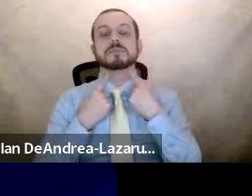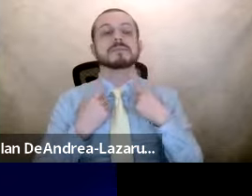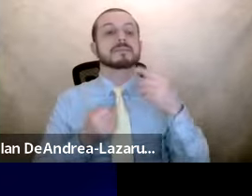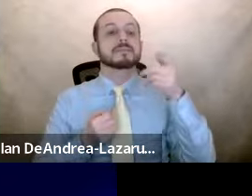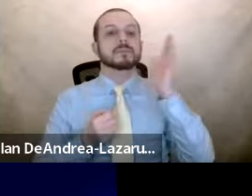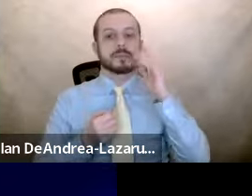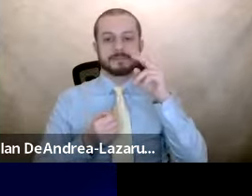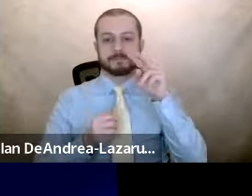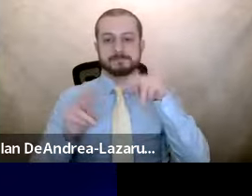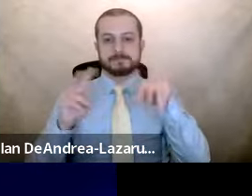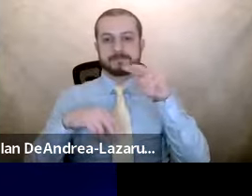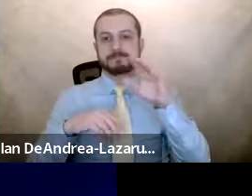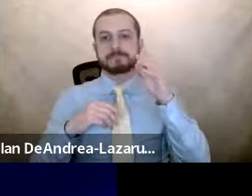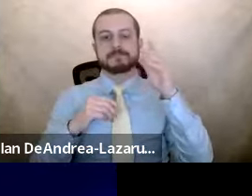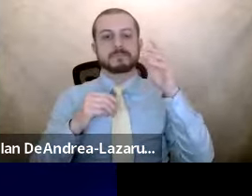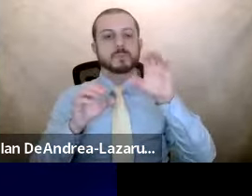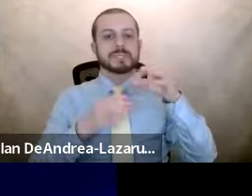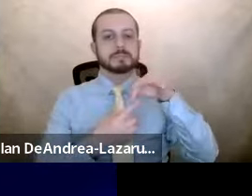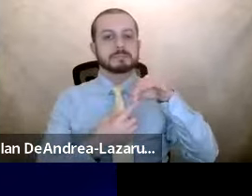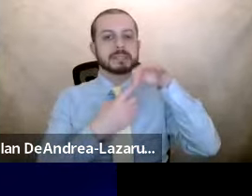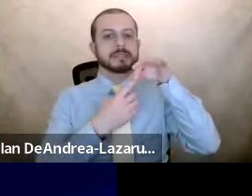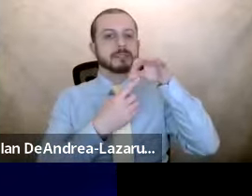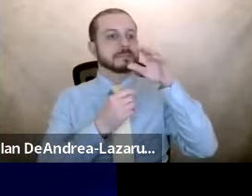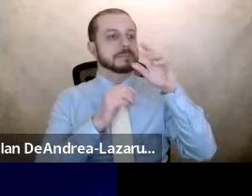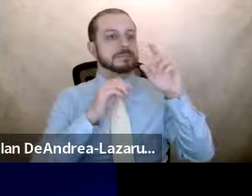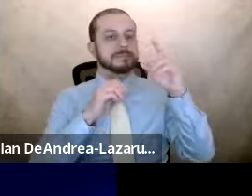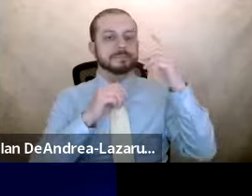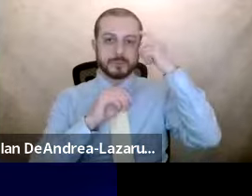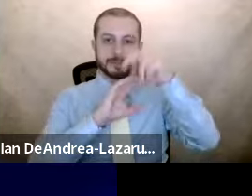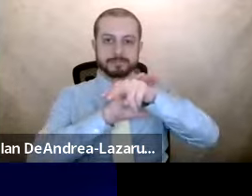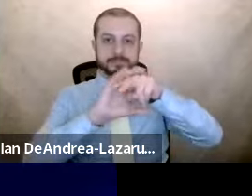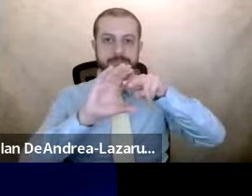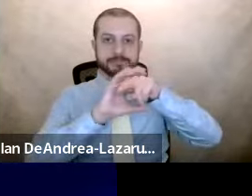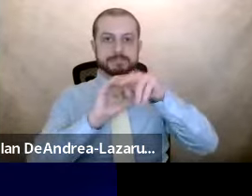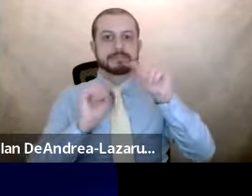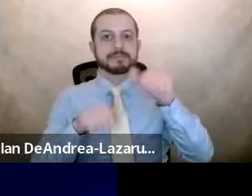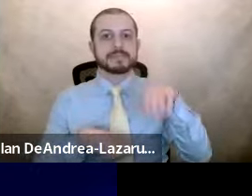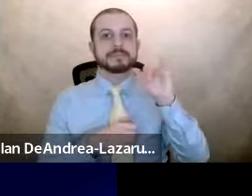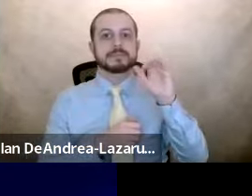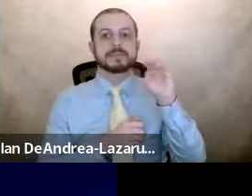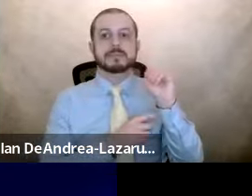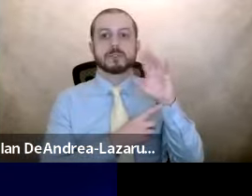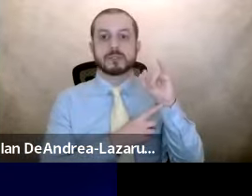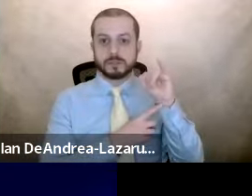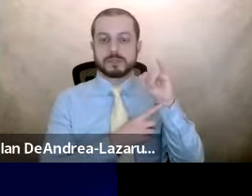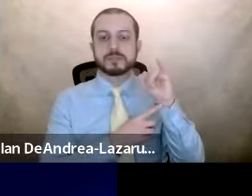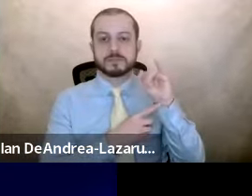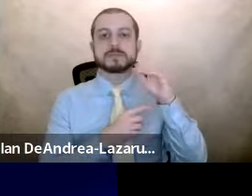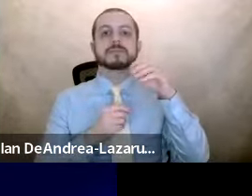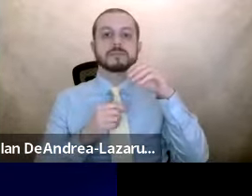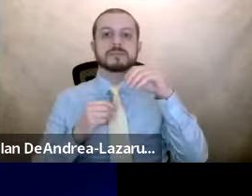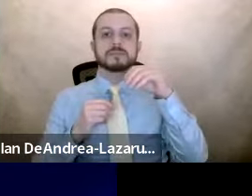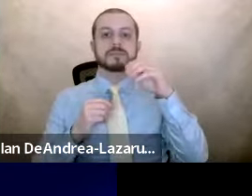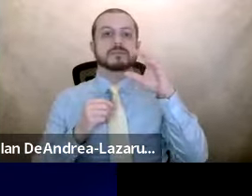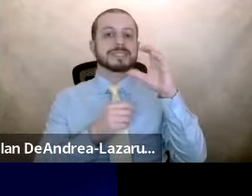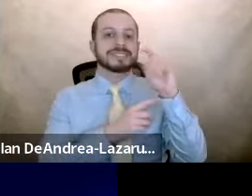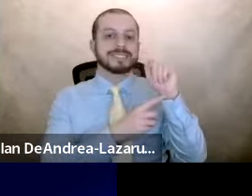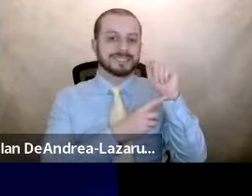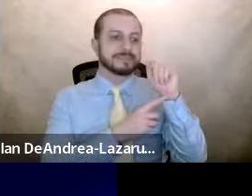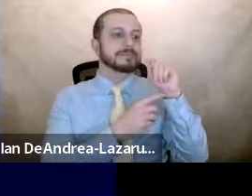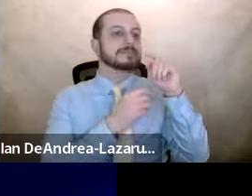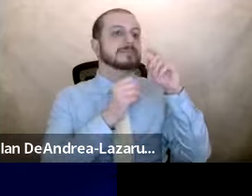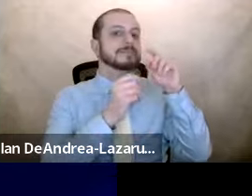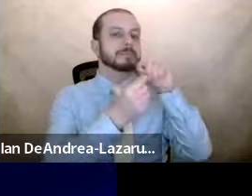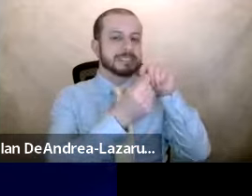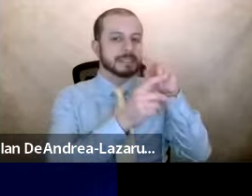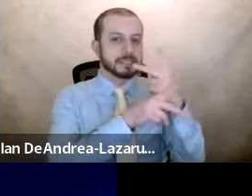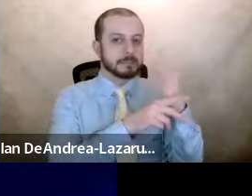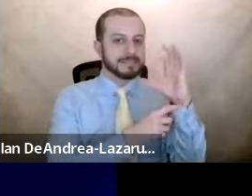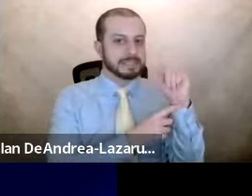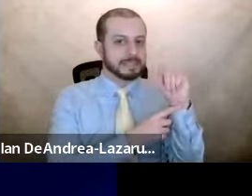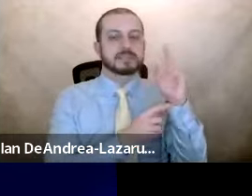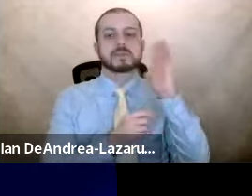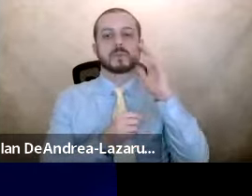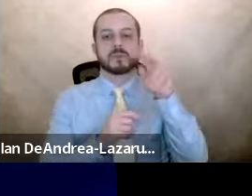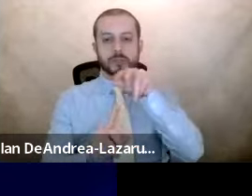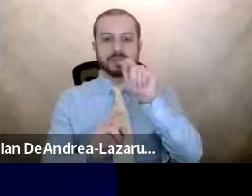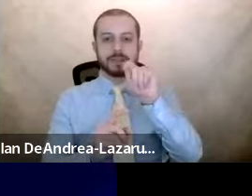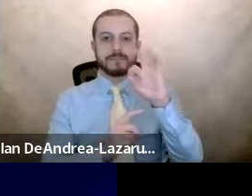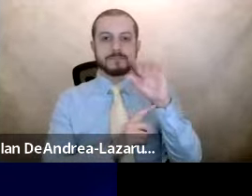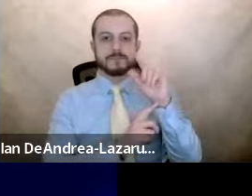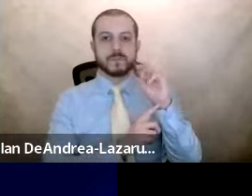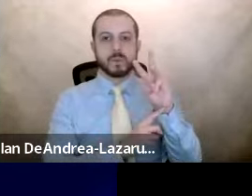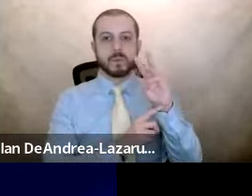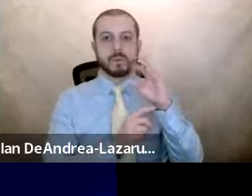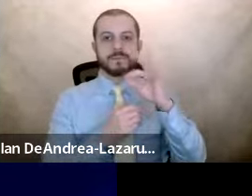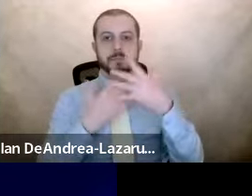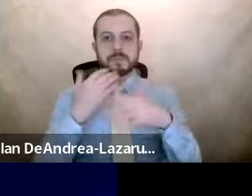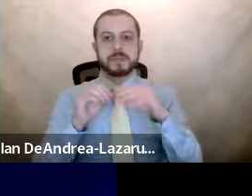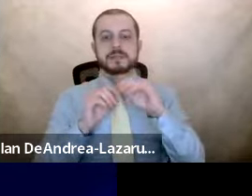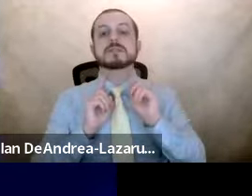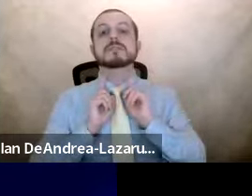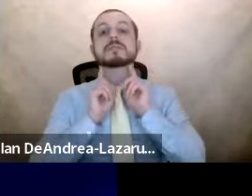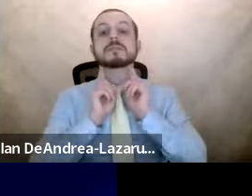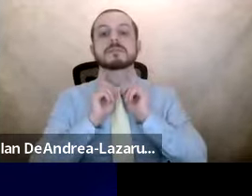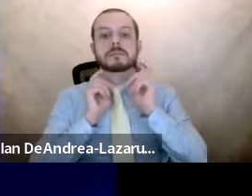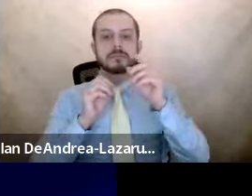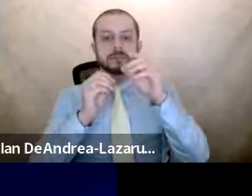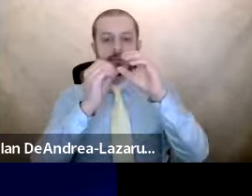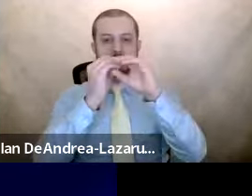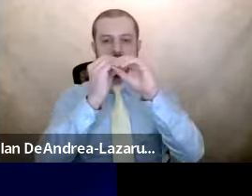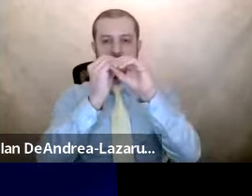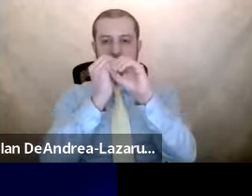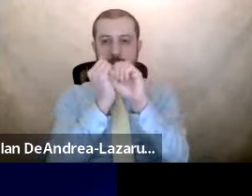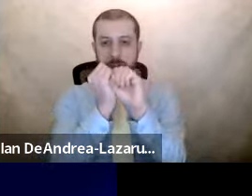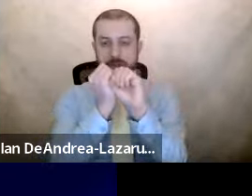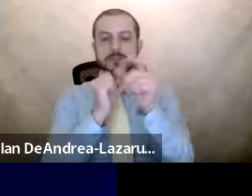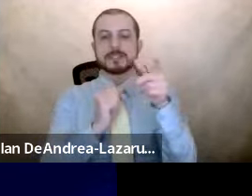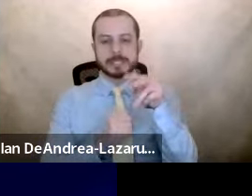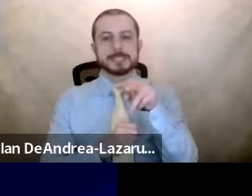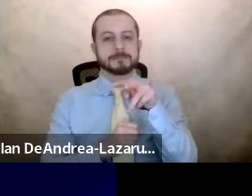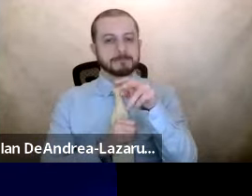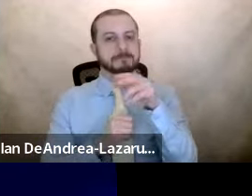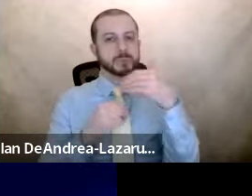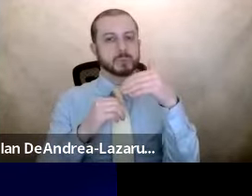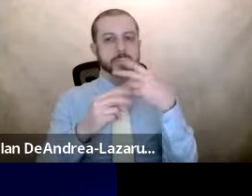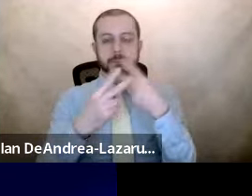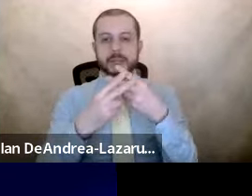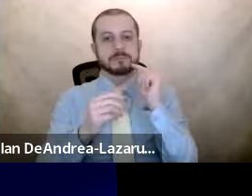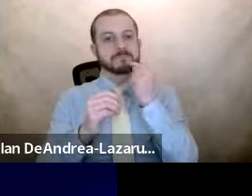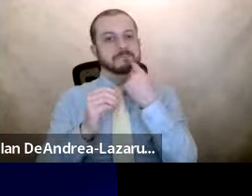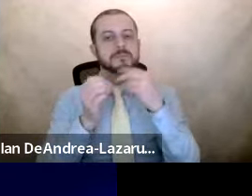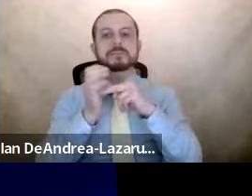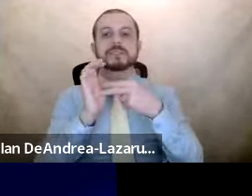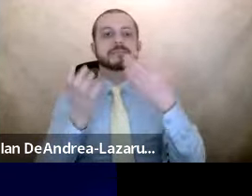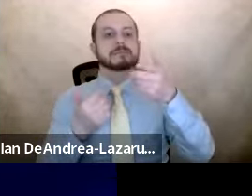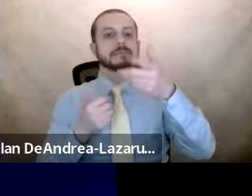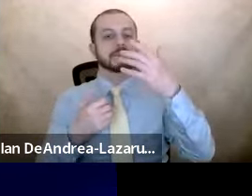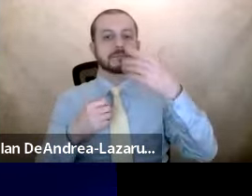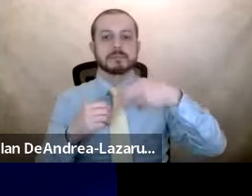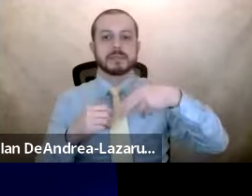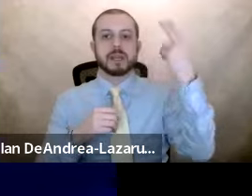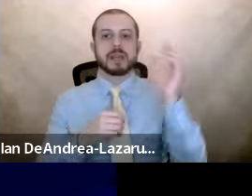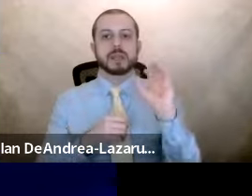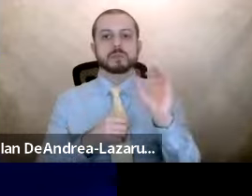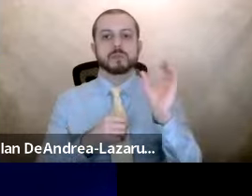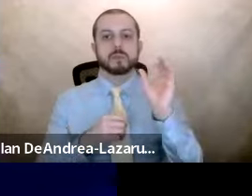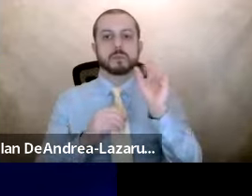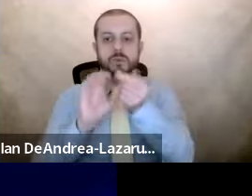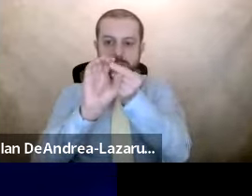Neurosurgeons may also evaluate images of your brain to determine whether or not surgery may be needed to fix some of the arteries.